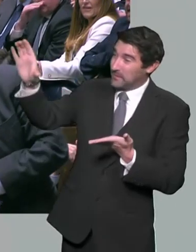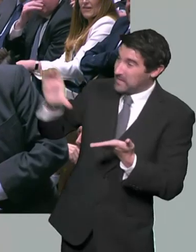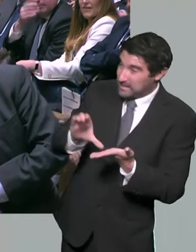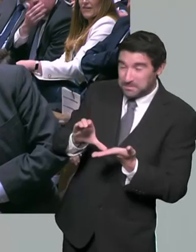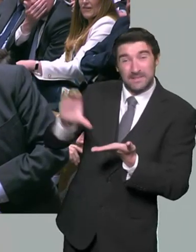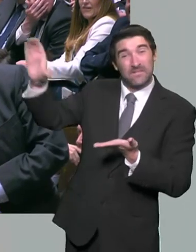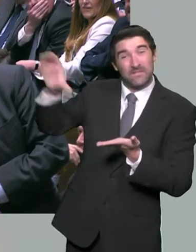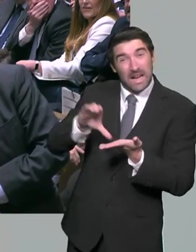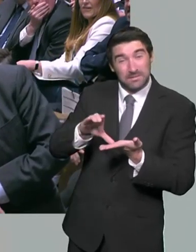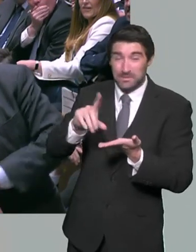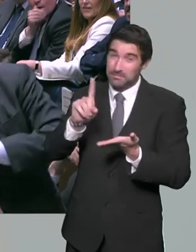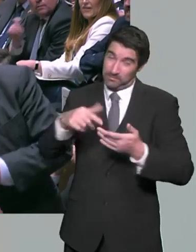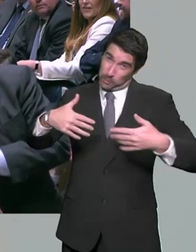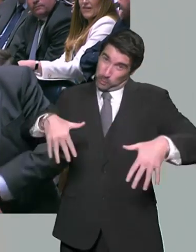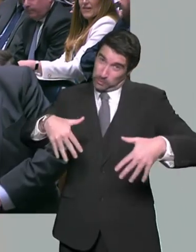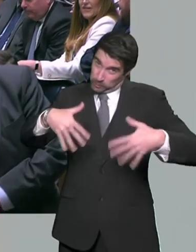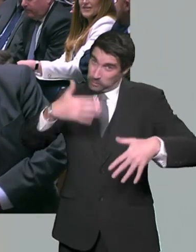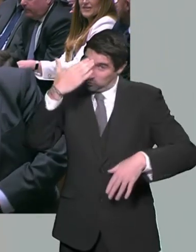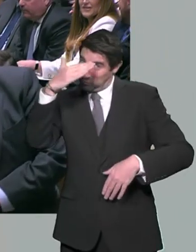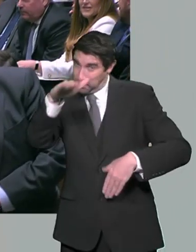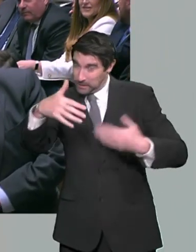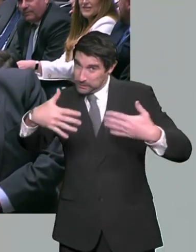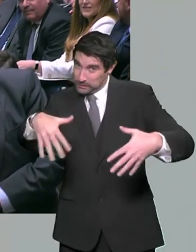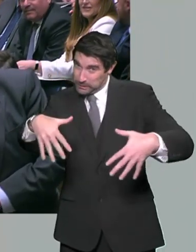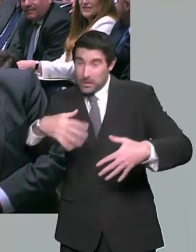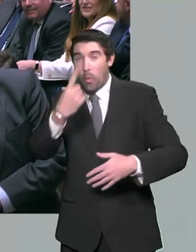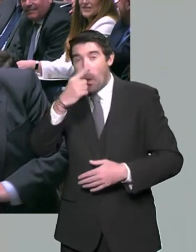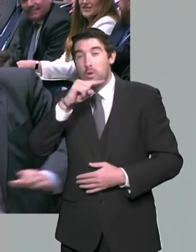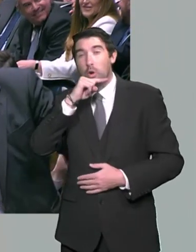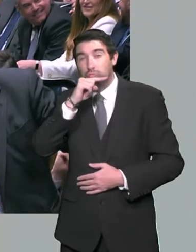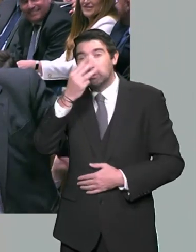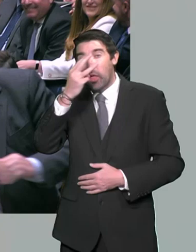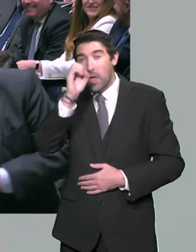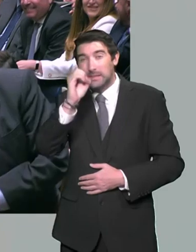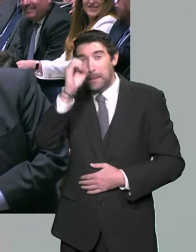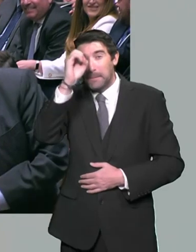way, by the 130% super deduction for business investment that my right hon.